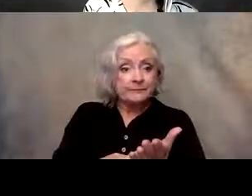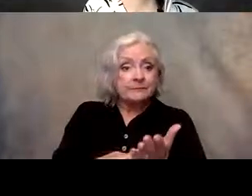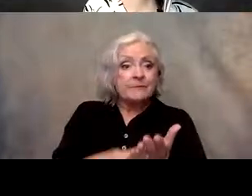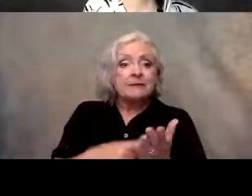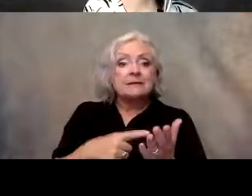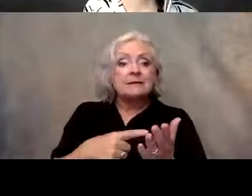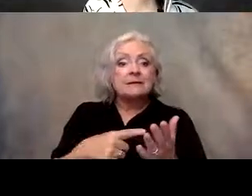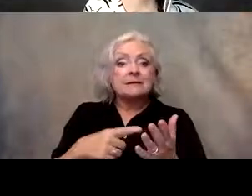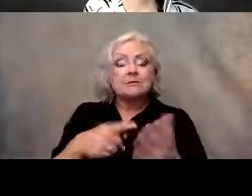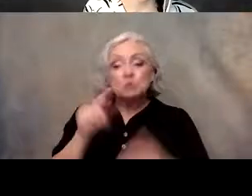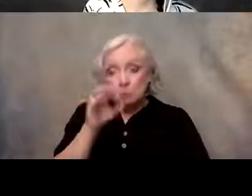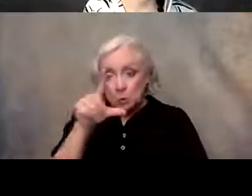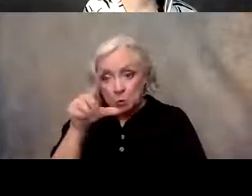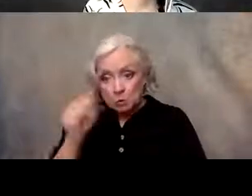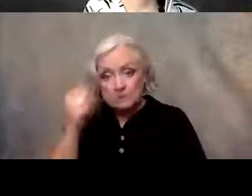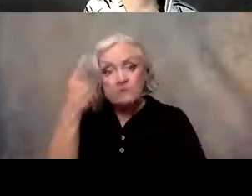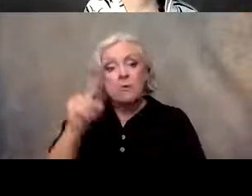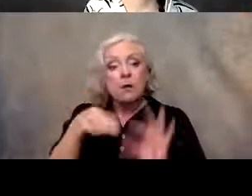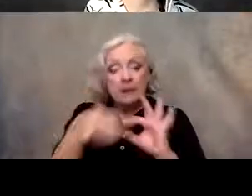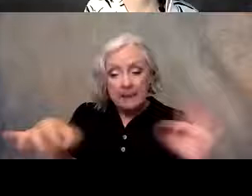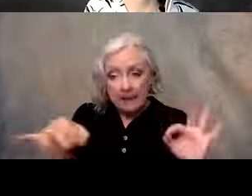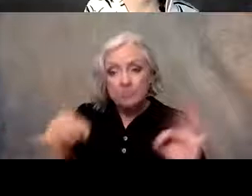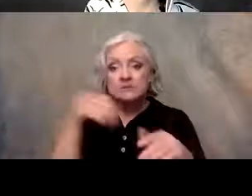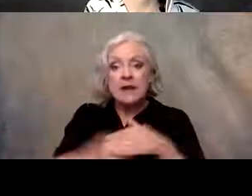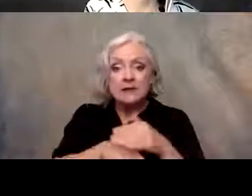as tools for language access for video, audio, visual assets.